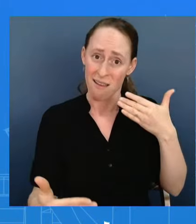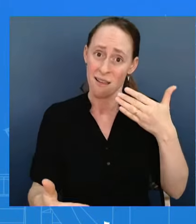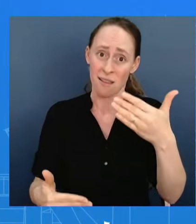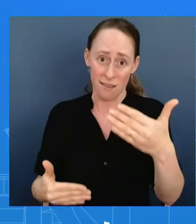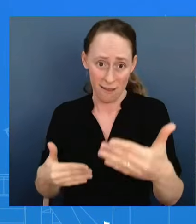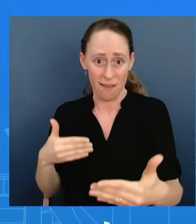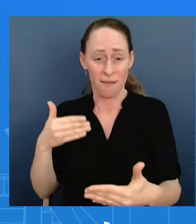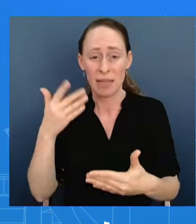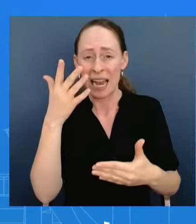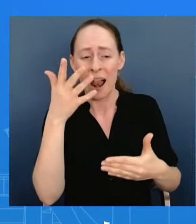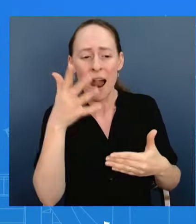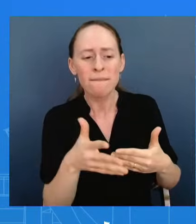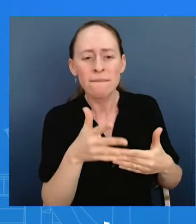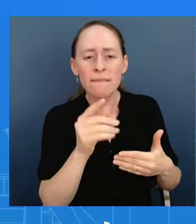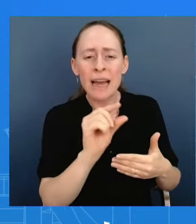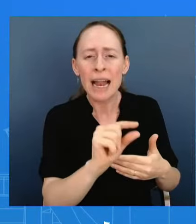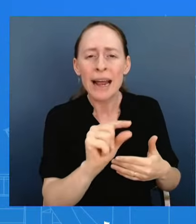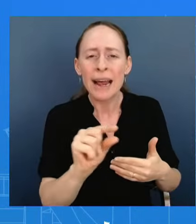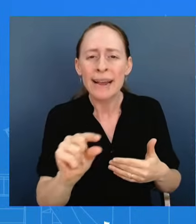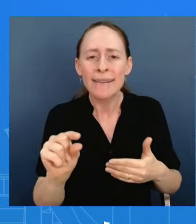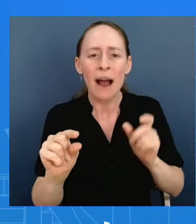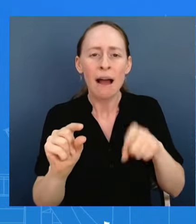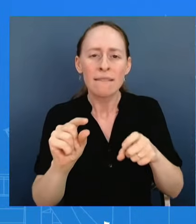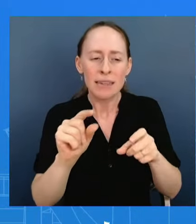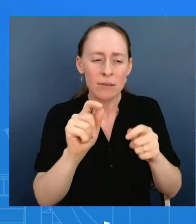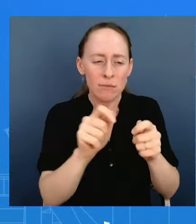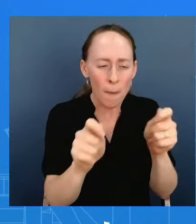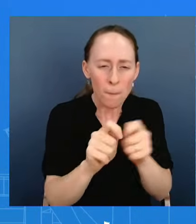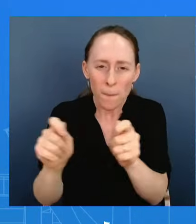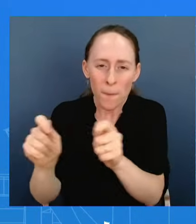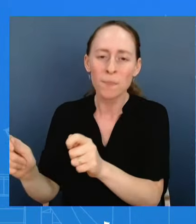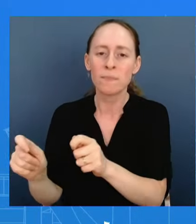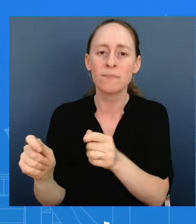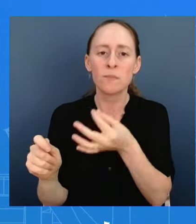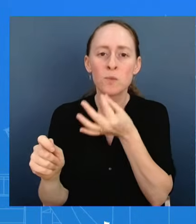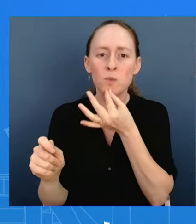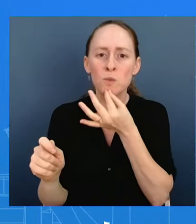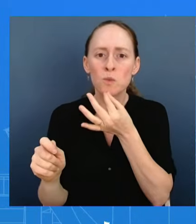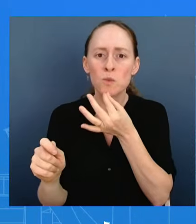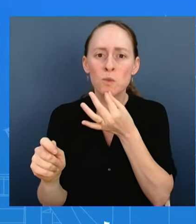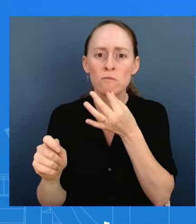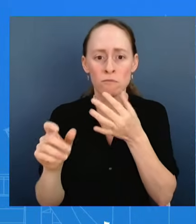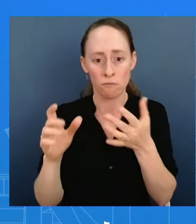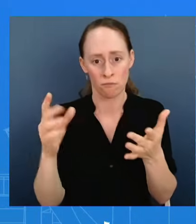some details that need to be worked out. There’s an awful lot of energy and effort being put into this -- certainly, by our team, but I’d --